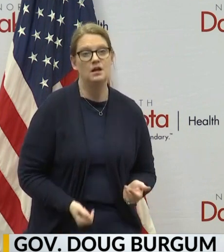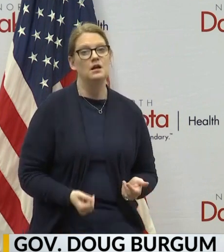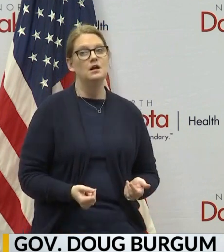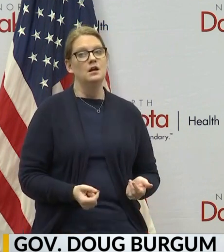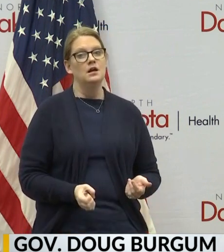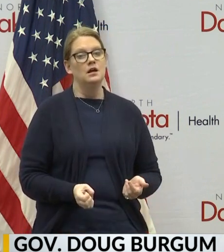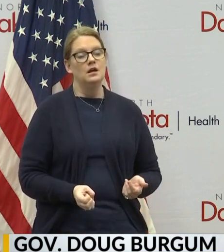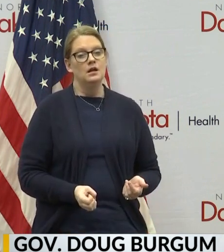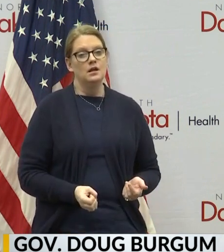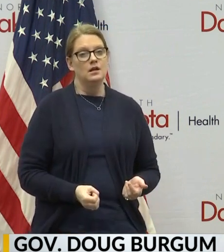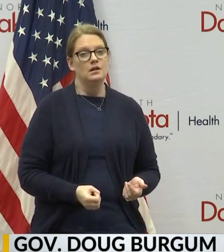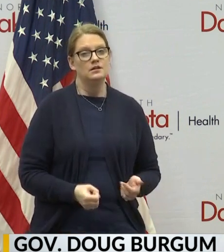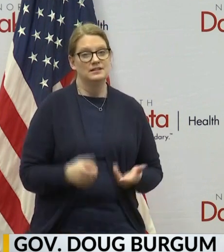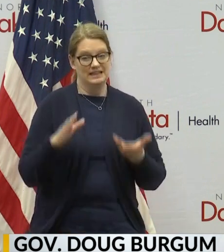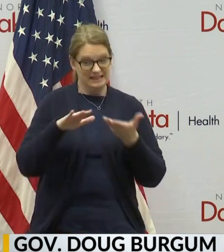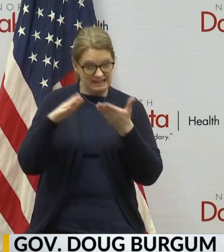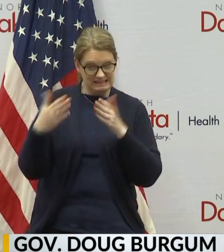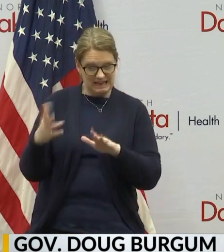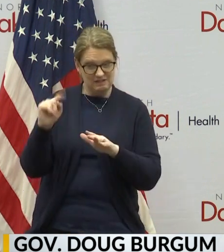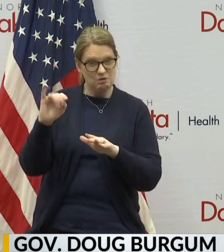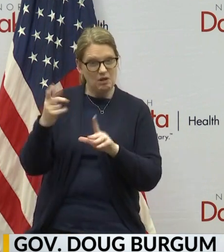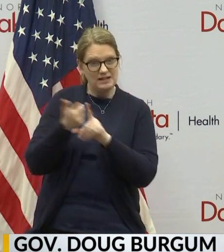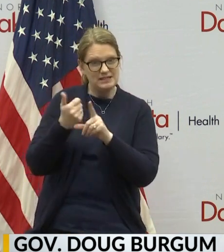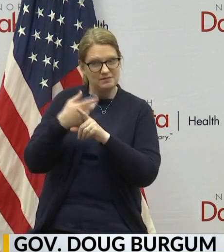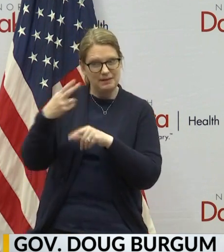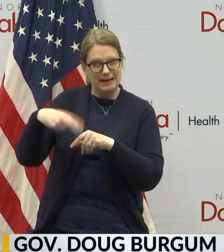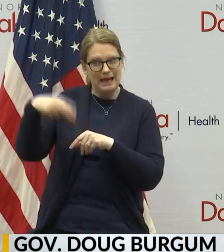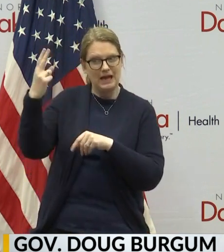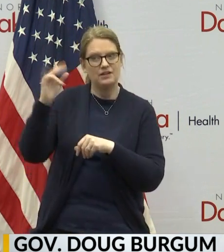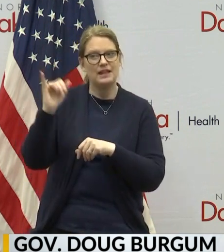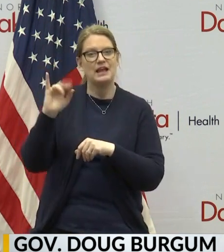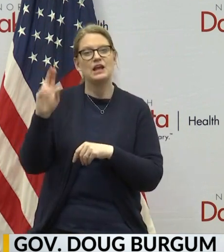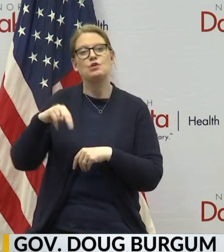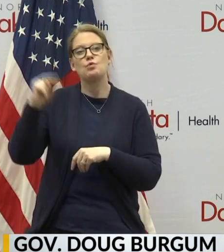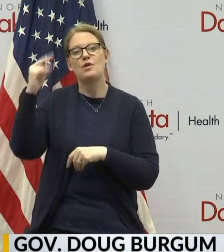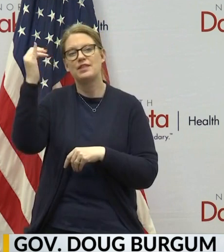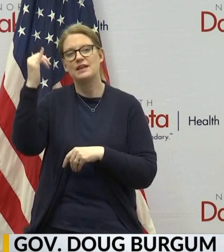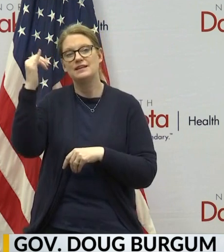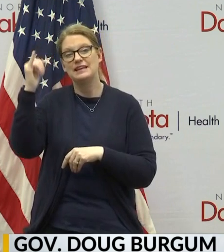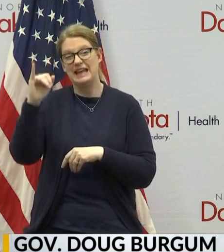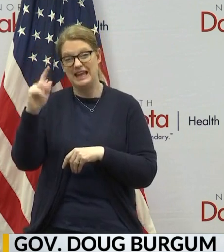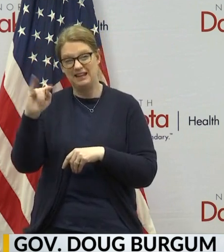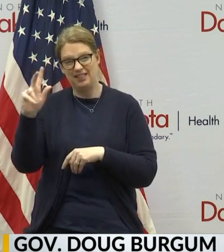CAN BE GRATEFUL IN NORTH DAKOTA IS CLEAN AIR. WHEN WE LOOK AT SOME OF THE